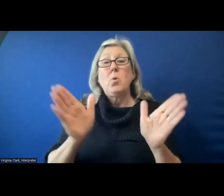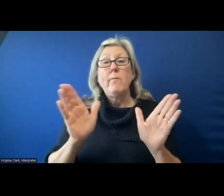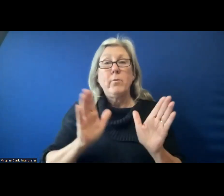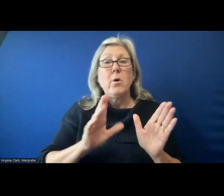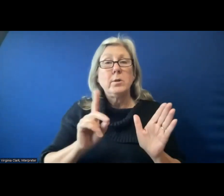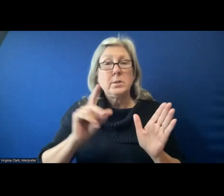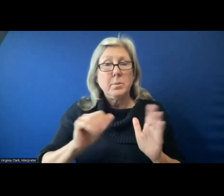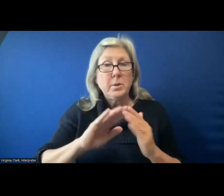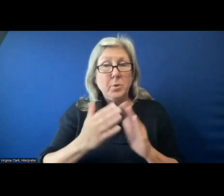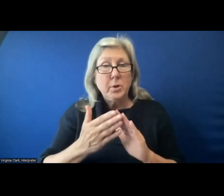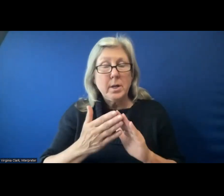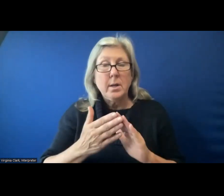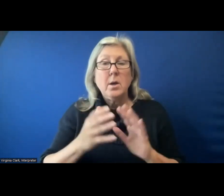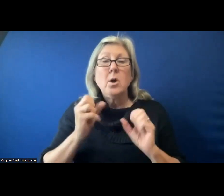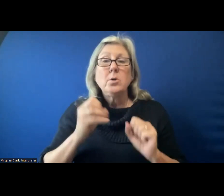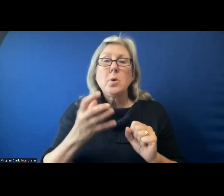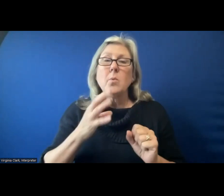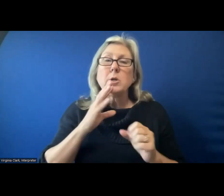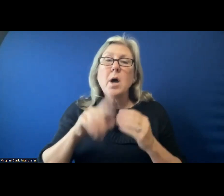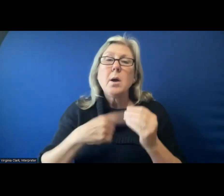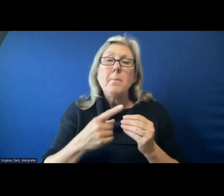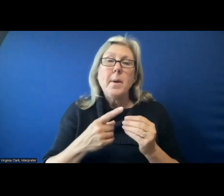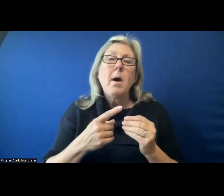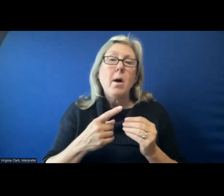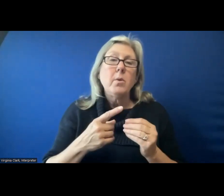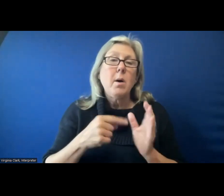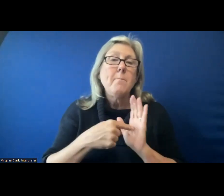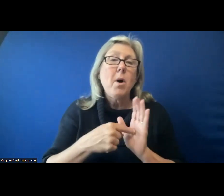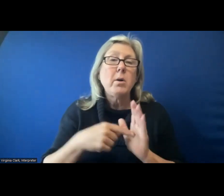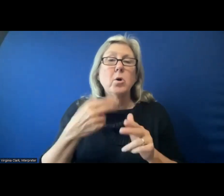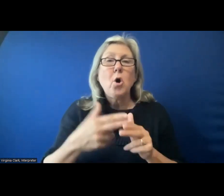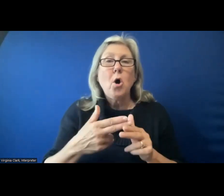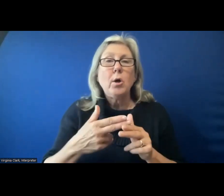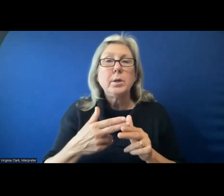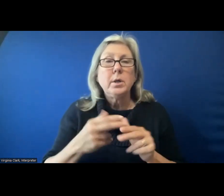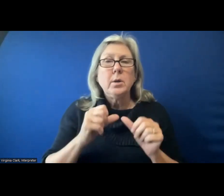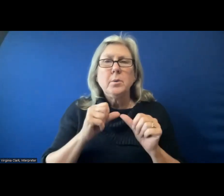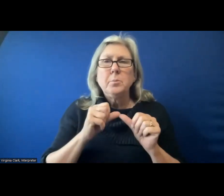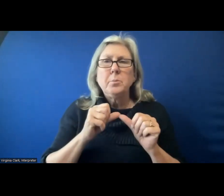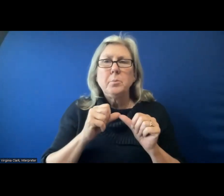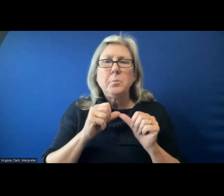So I want to talk about this model called service support permanent supportive housing.